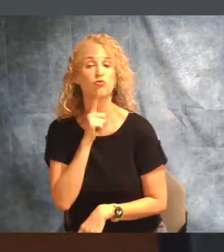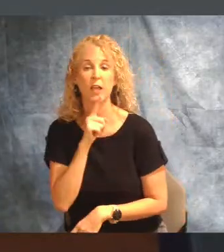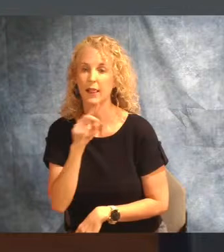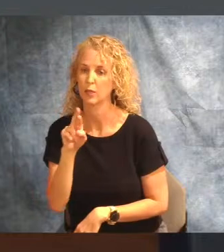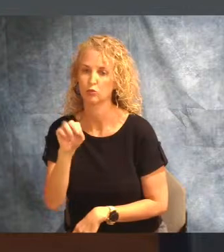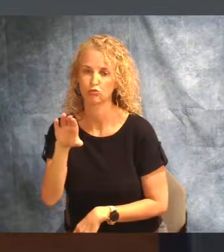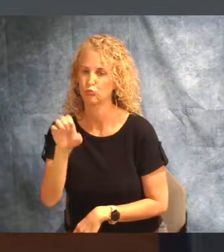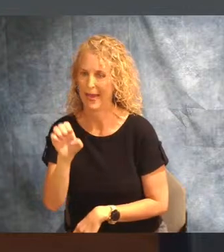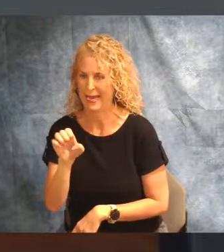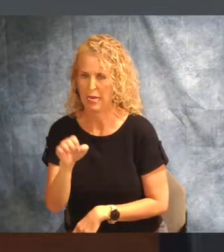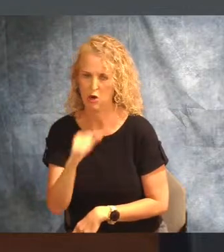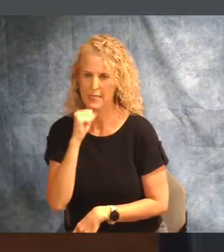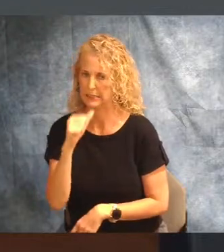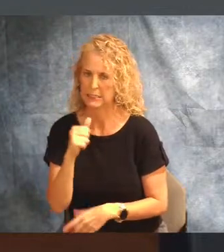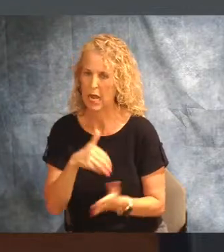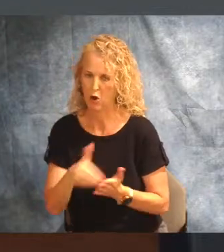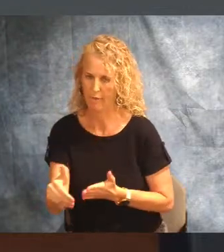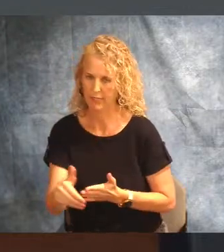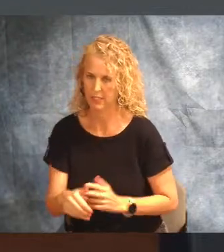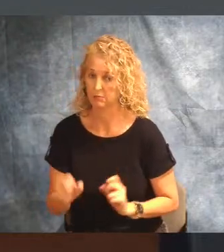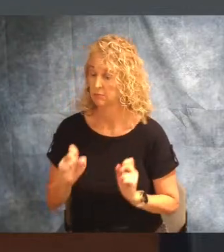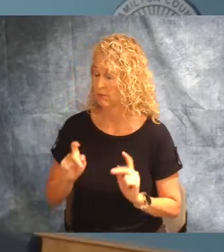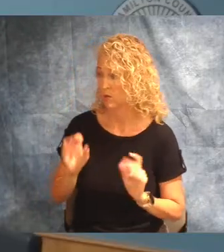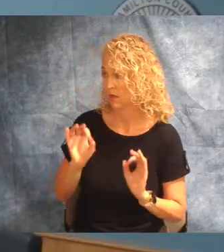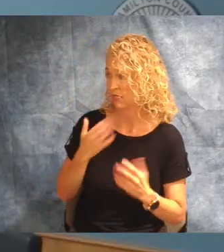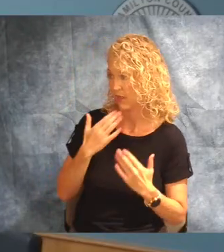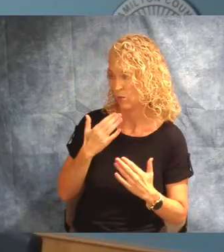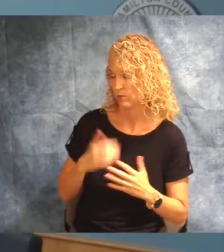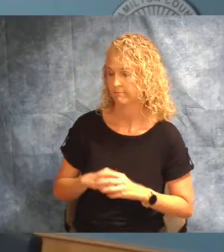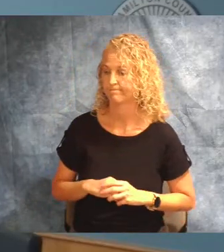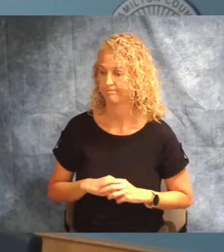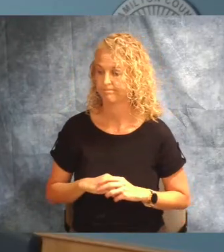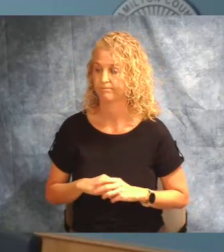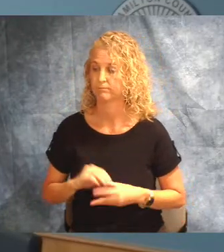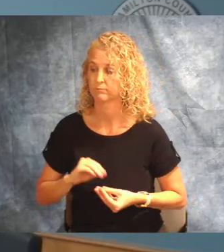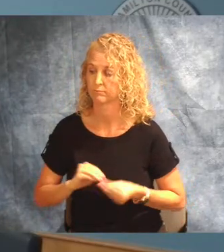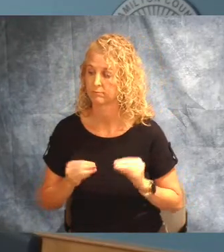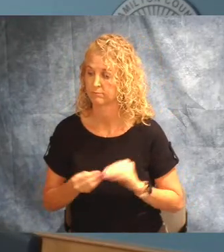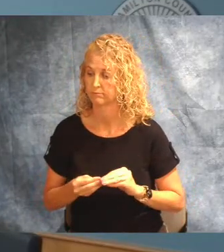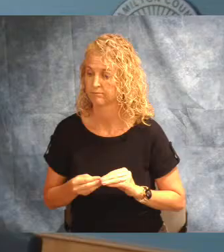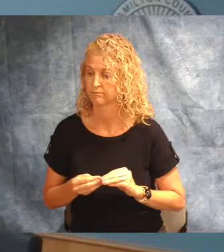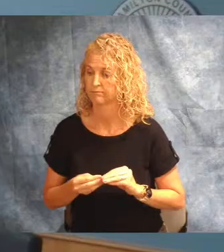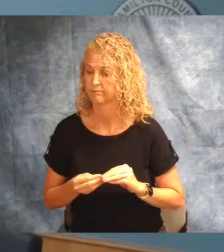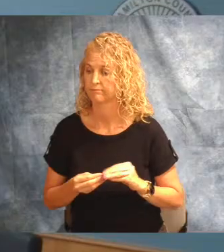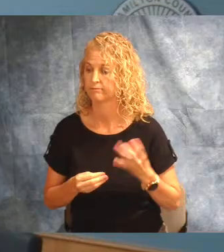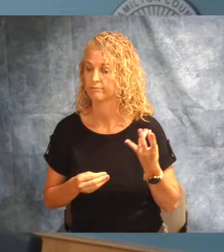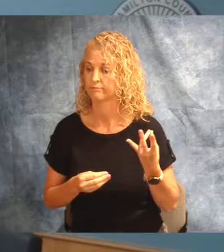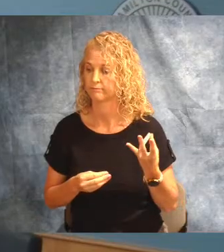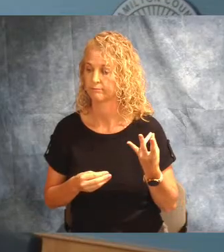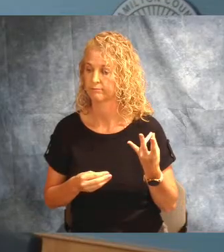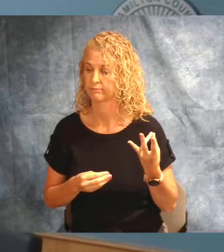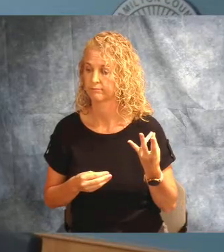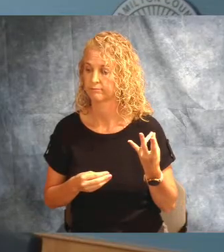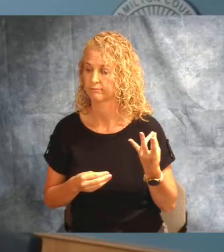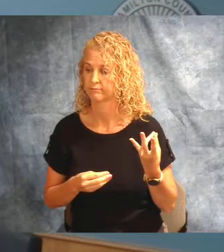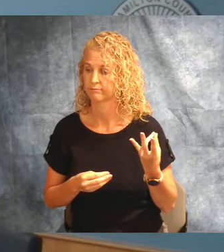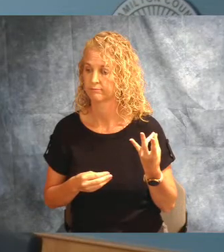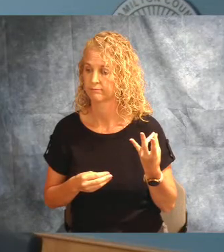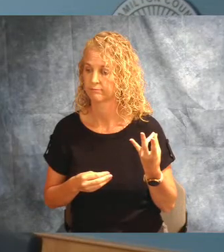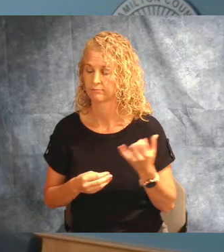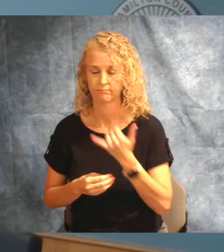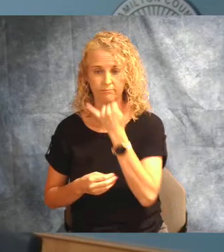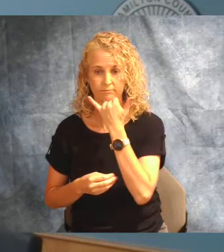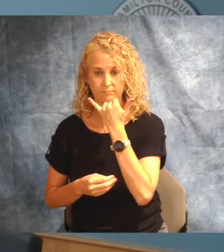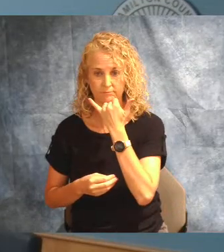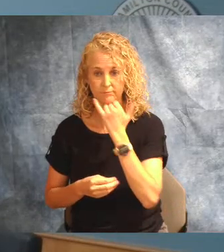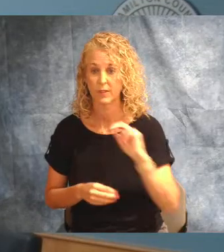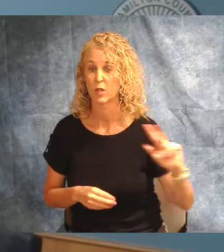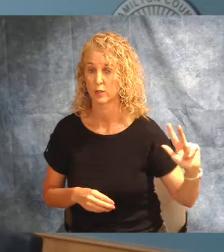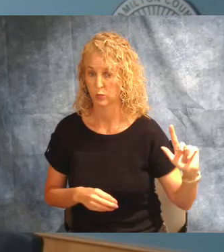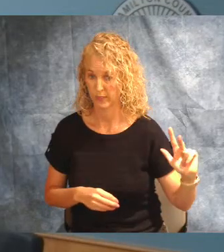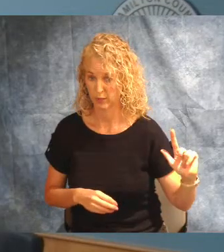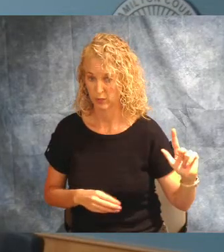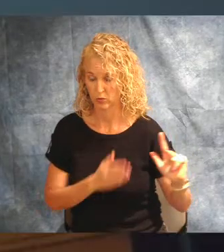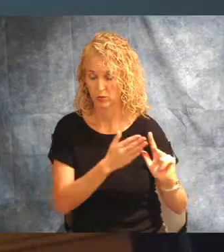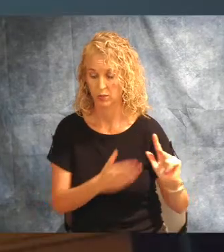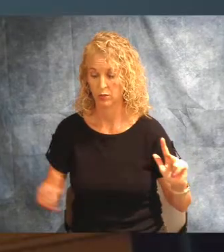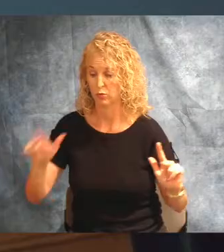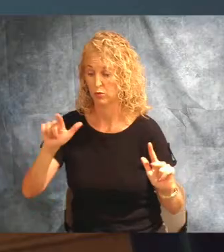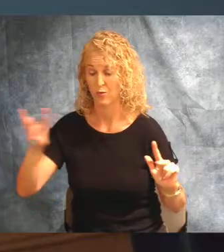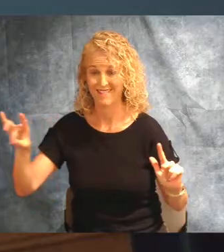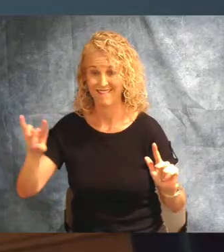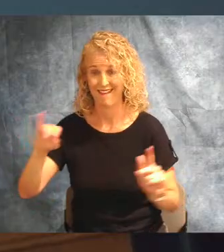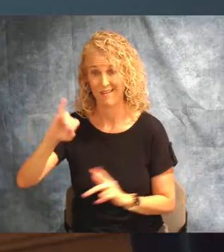not an every year type of thing. Okay. Thank you. items 17, not 17, 23 through 28, the JFS items.